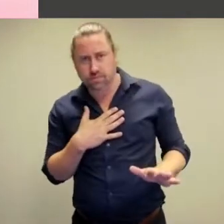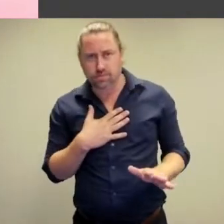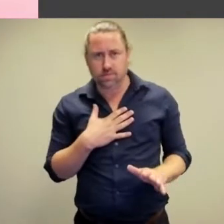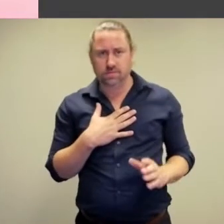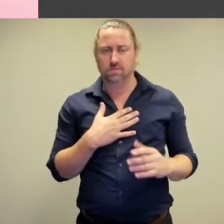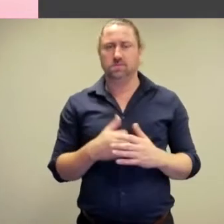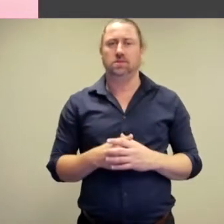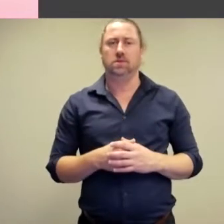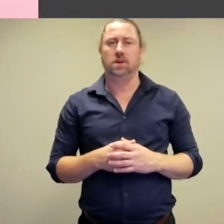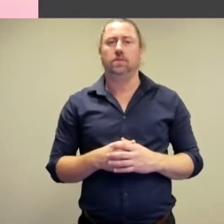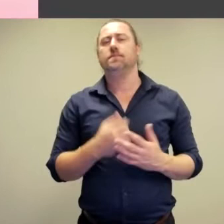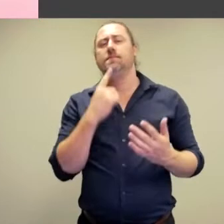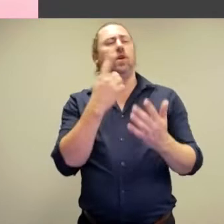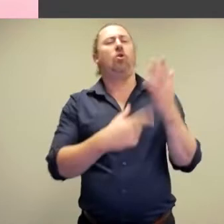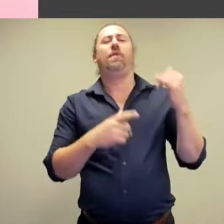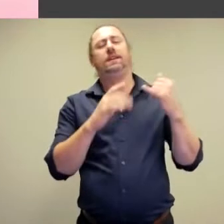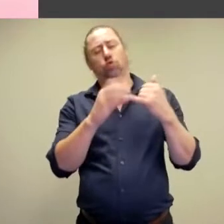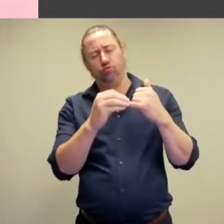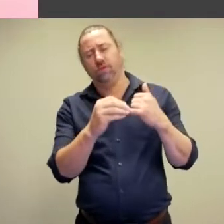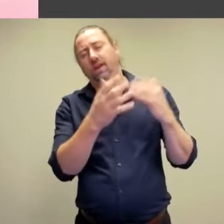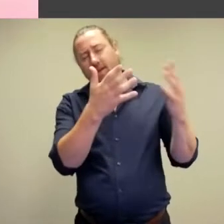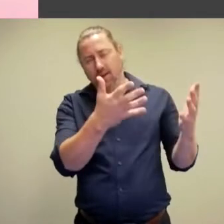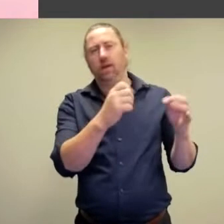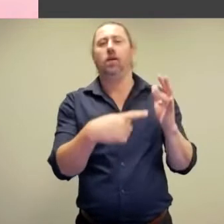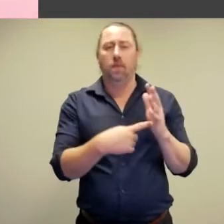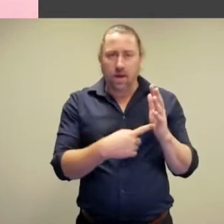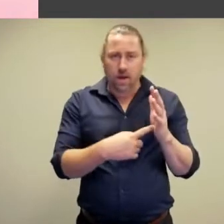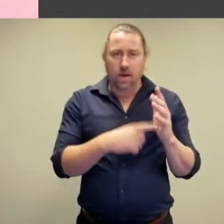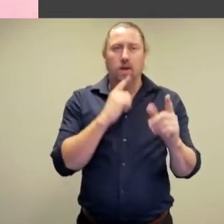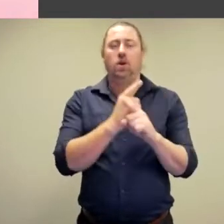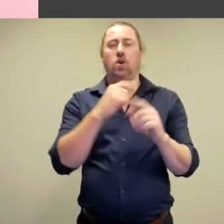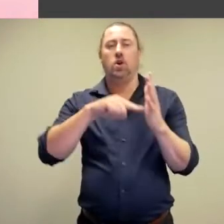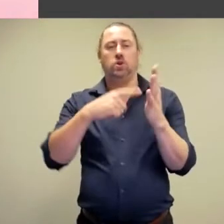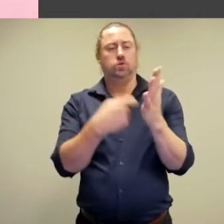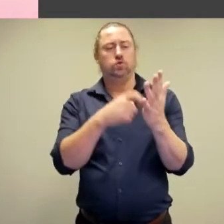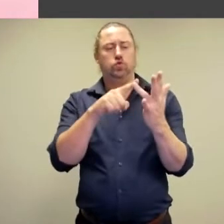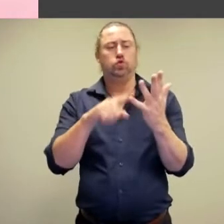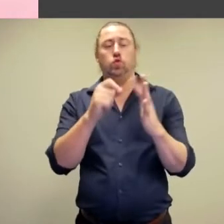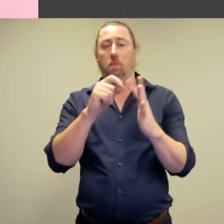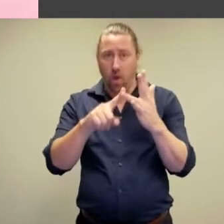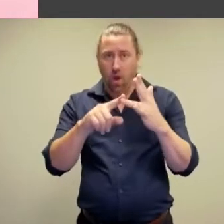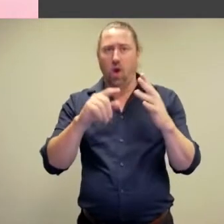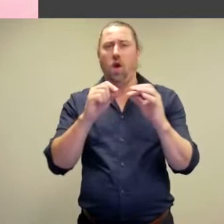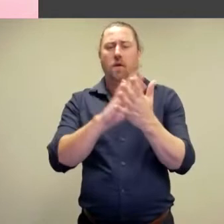about strawberries without talking about trypophobia, some of you might have heard